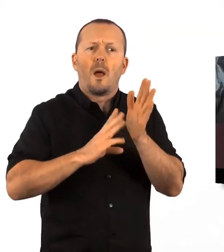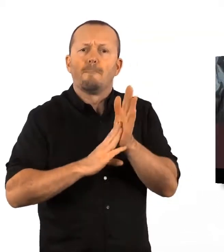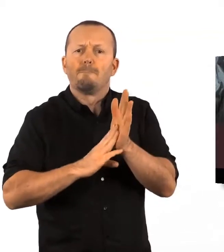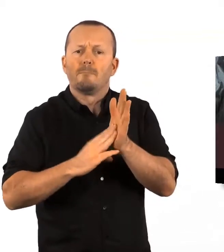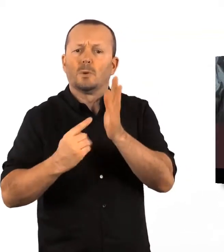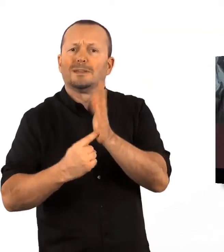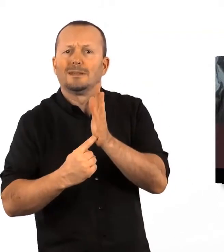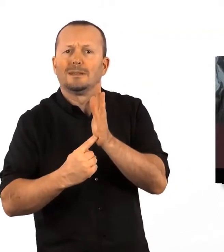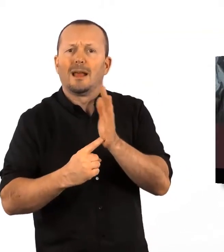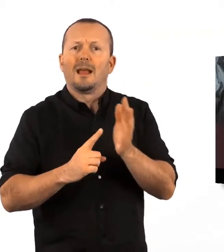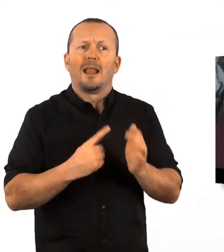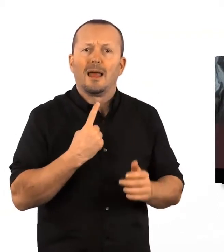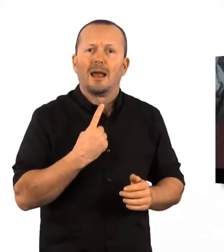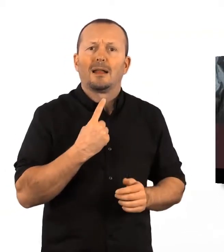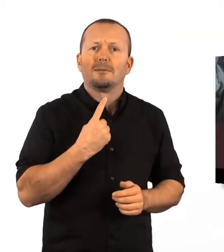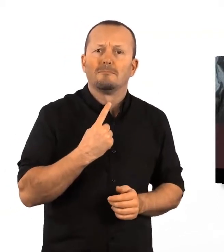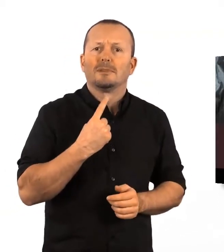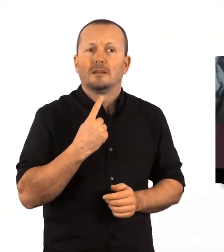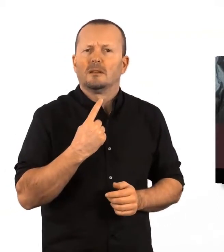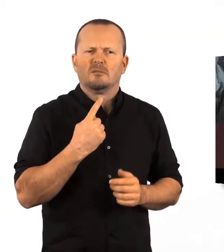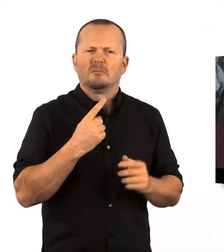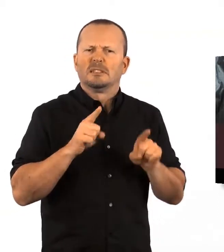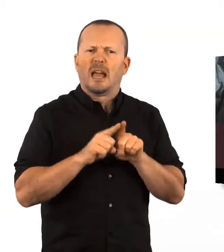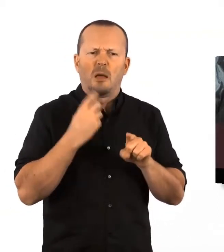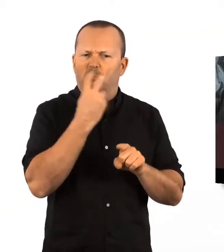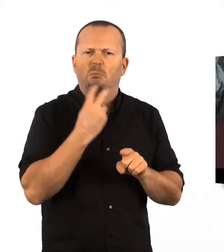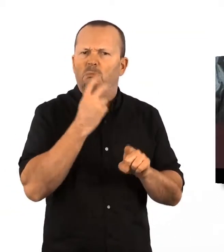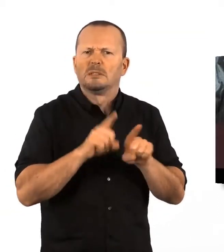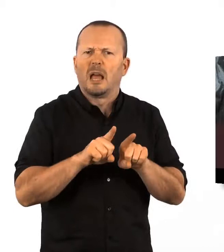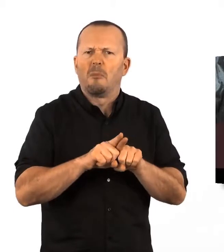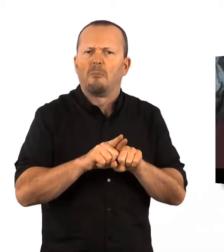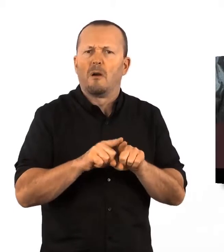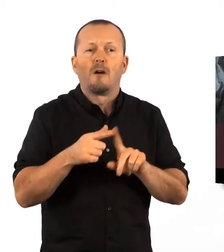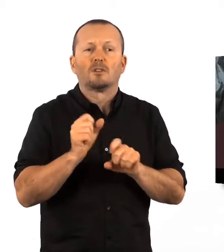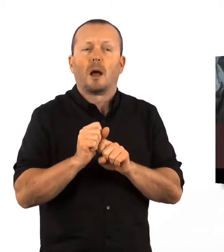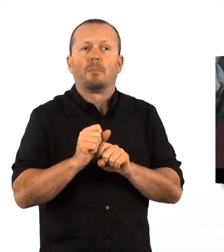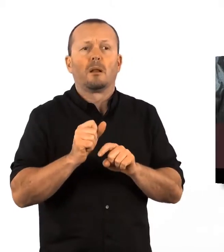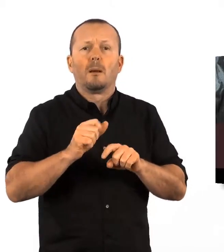‘t’, they’re all made at the same place so they look the same. Even ones like ‘p’,